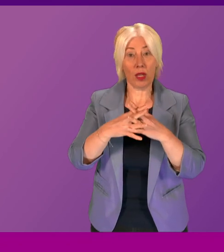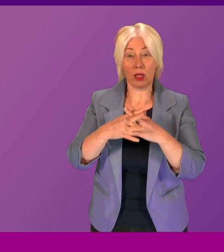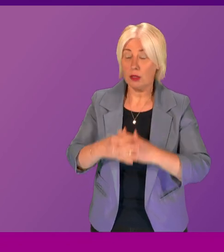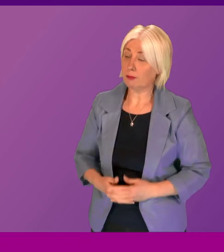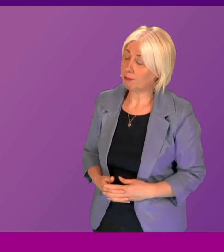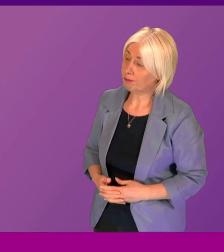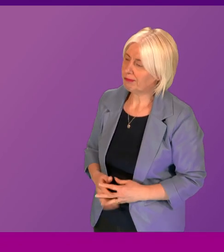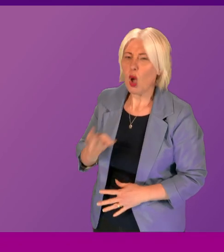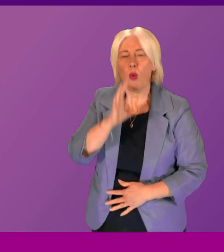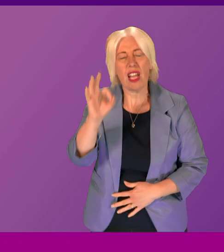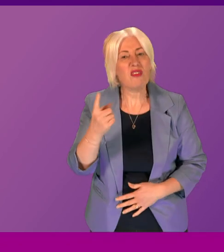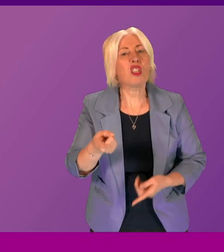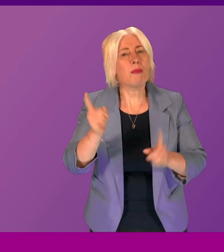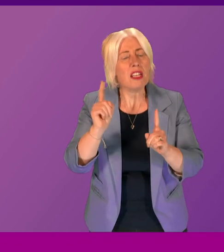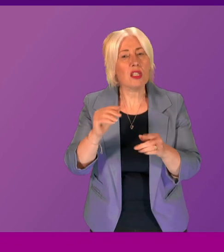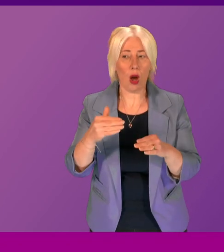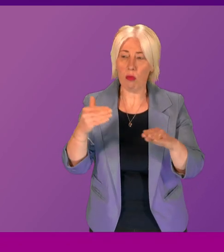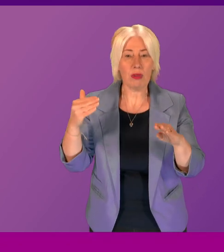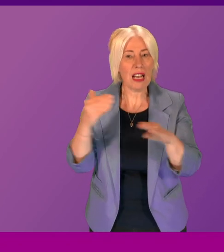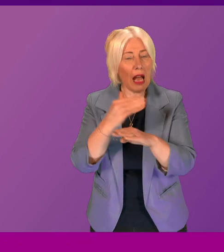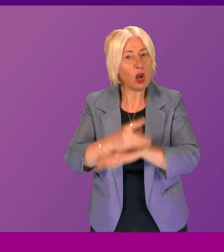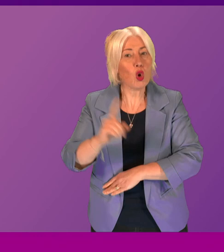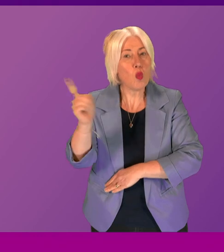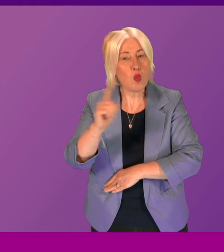To ask the First Minister what action the Scottish Government can take to help encourage